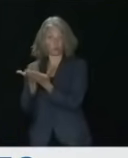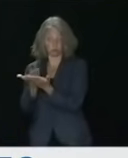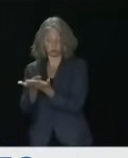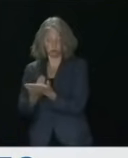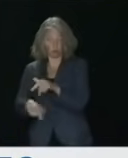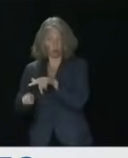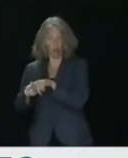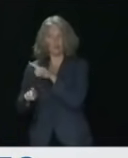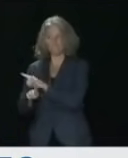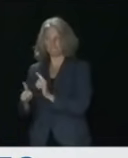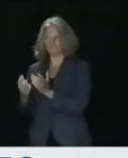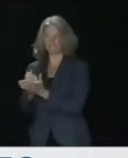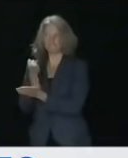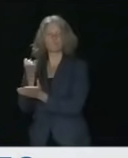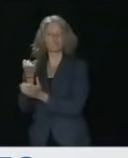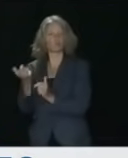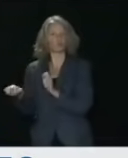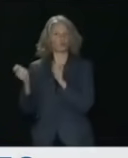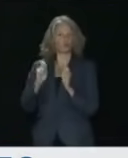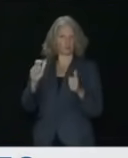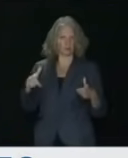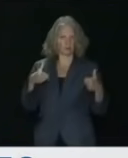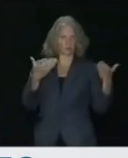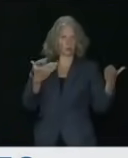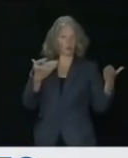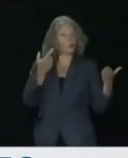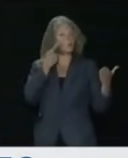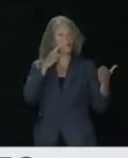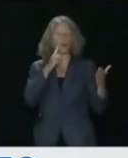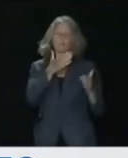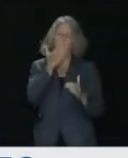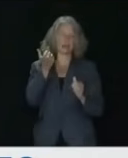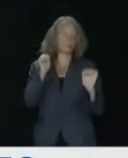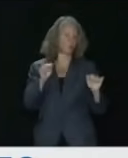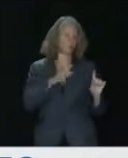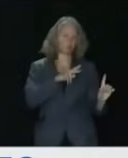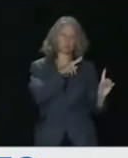EFFECTIVENESS WHILE RAPIDLY